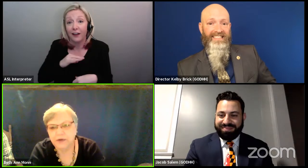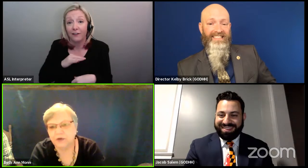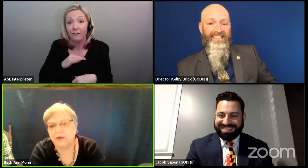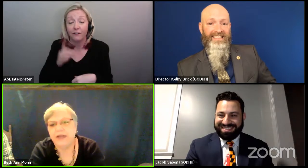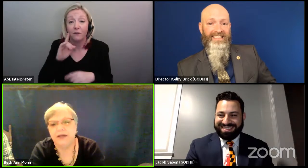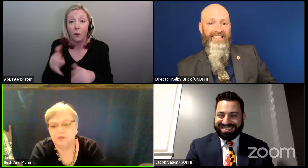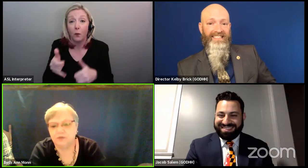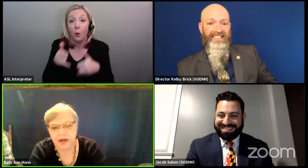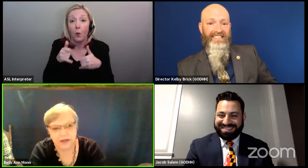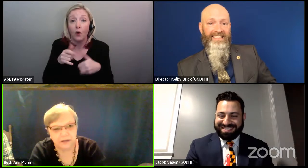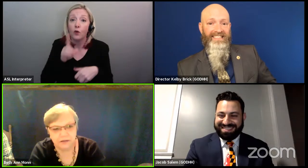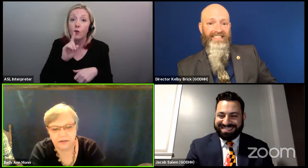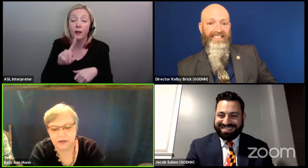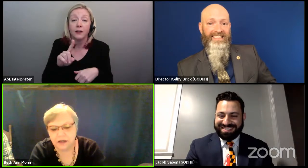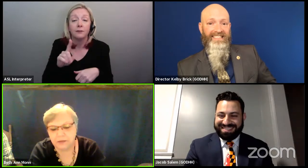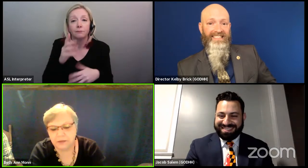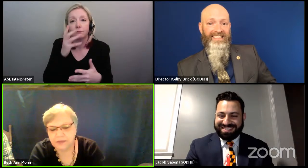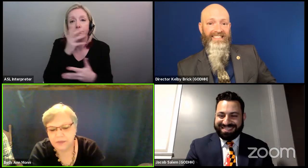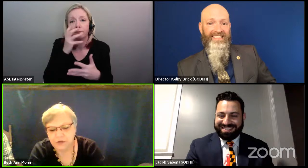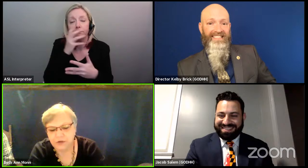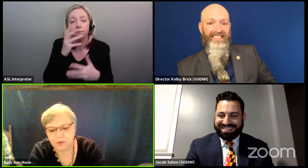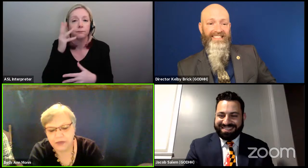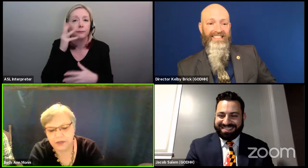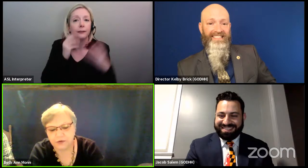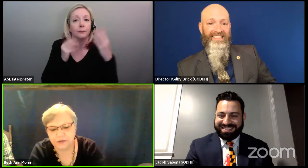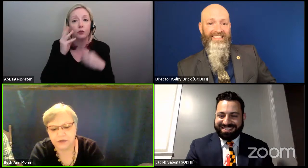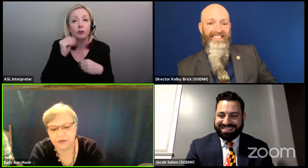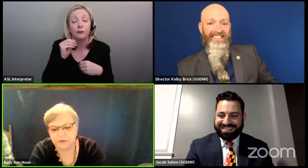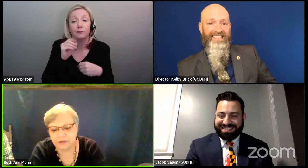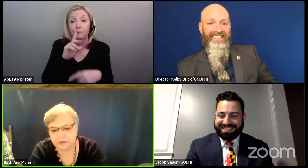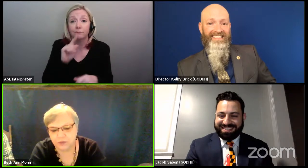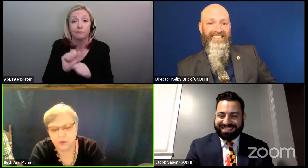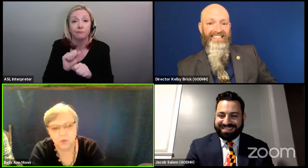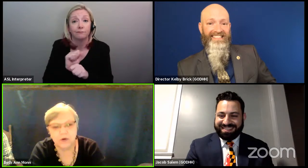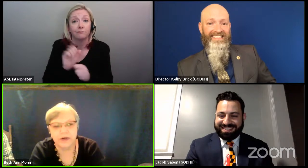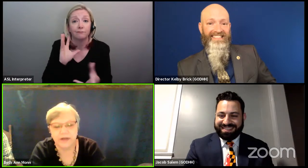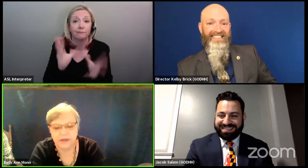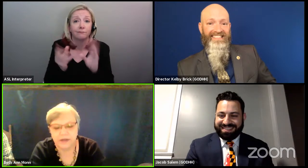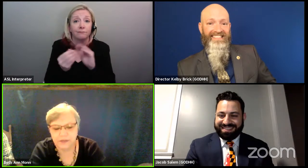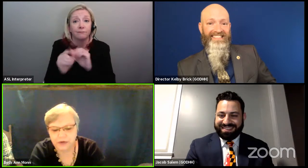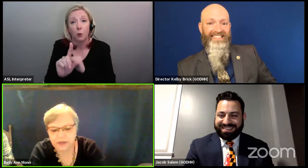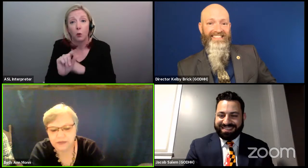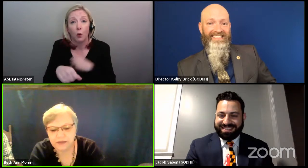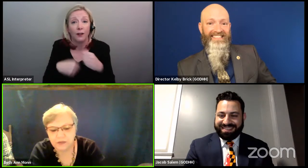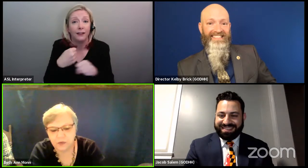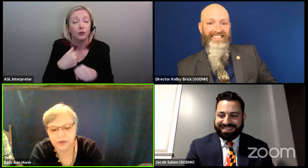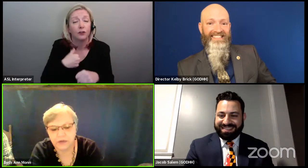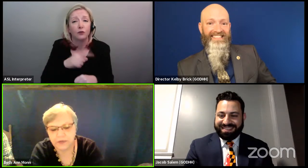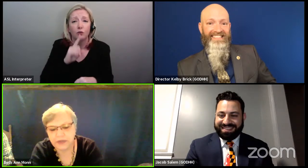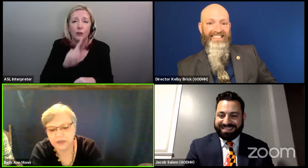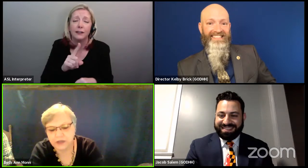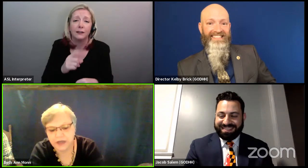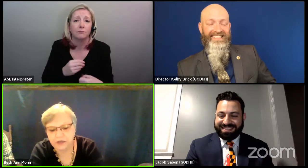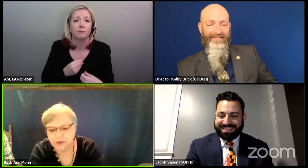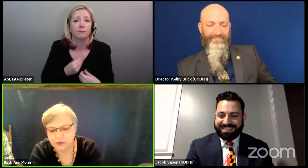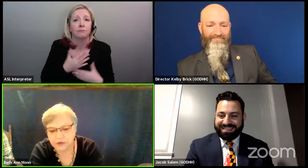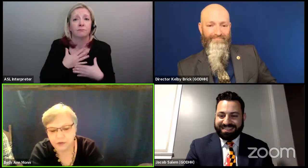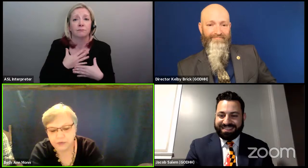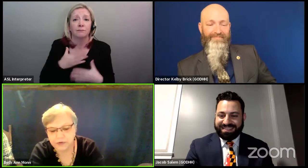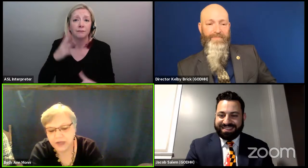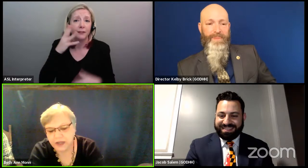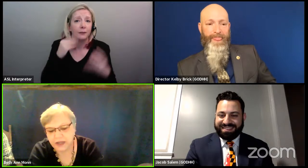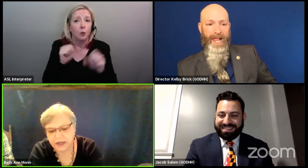been a great ride. It's been 20 years of rewarding experiences working with the educational interpreters.